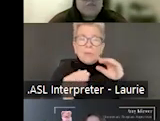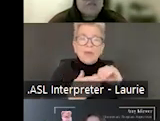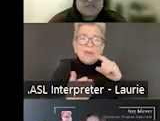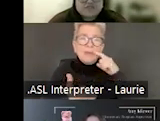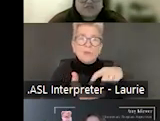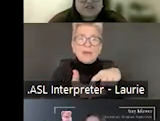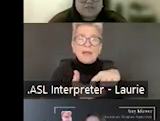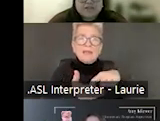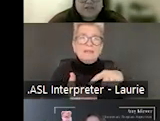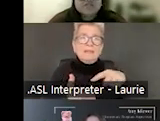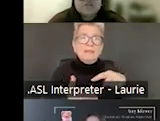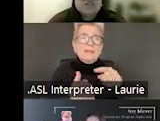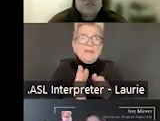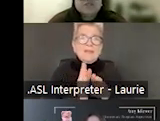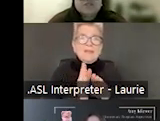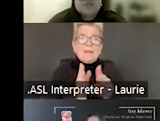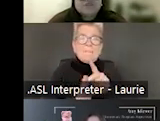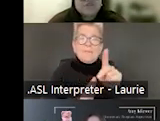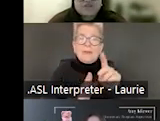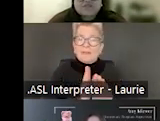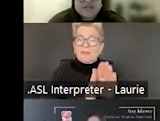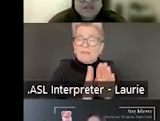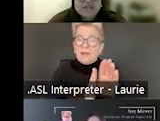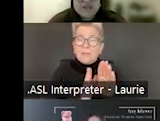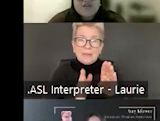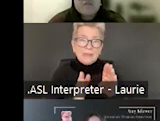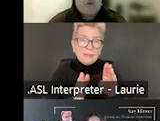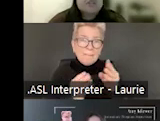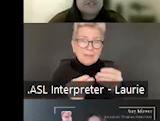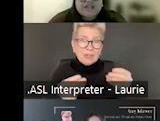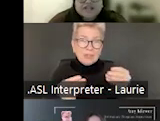professional development and instructional materials are available today for Washington